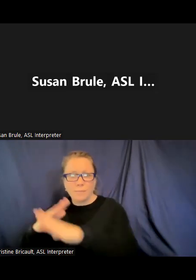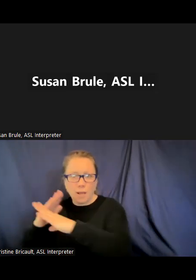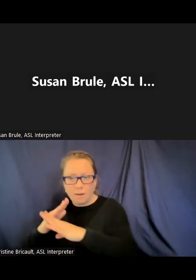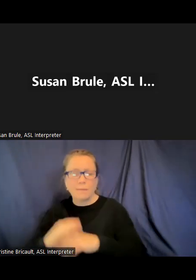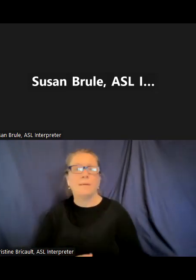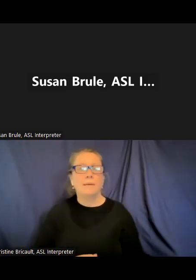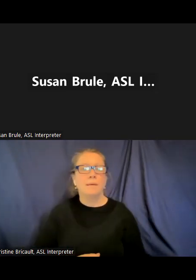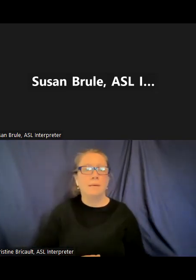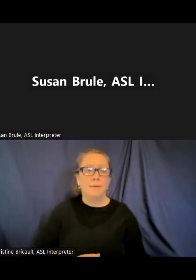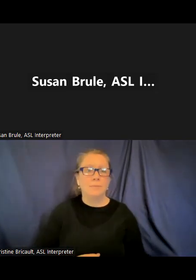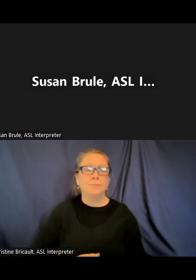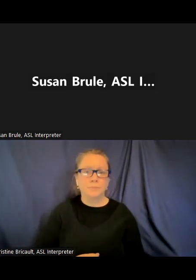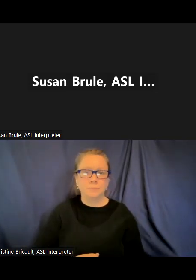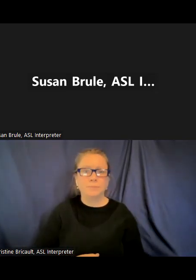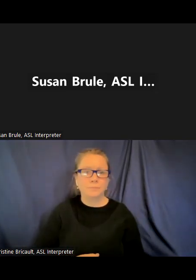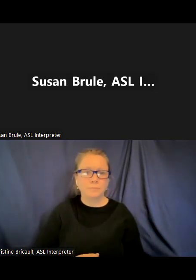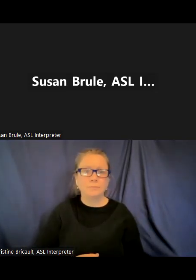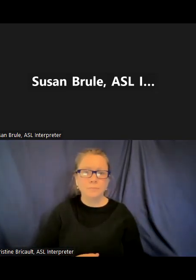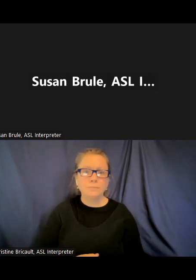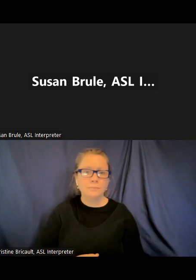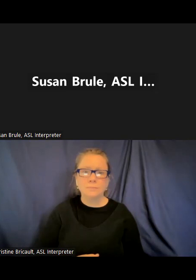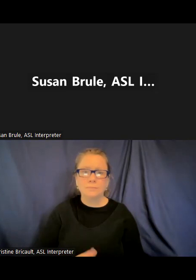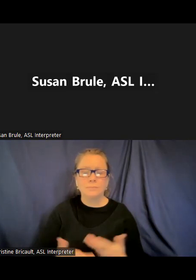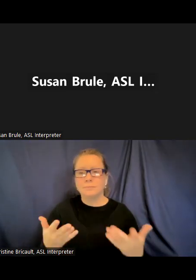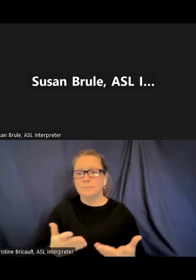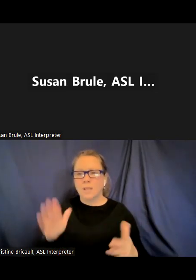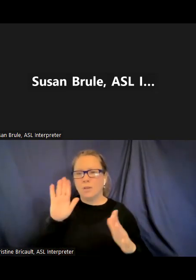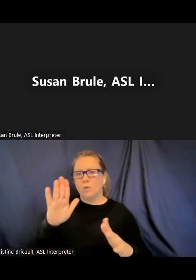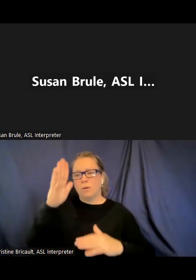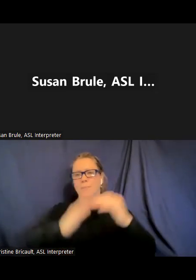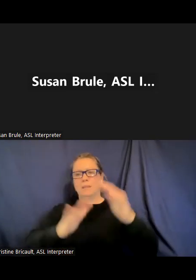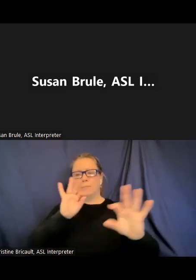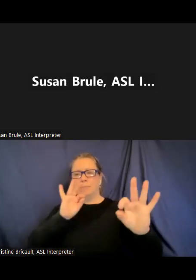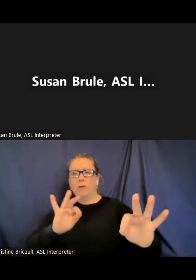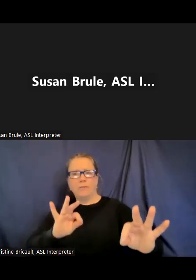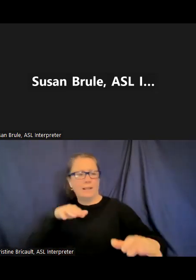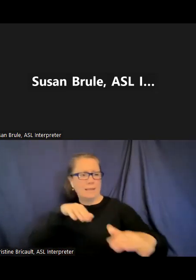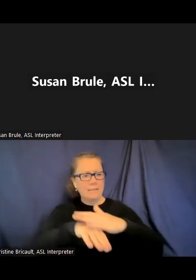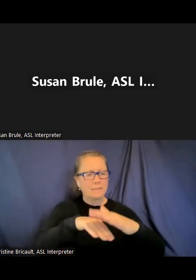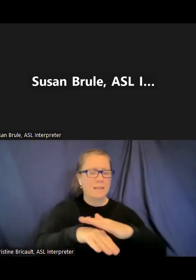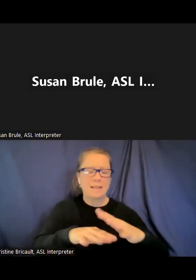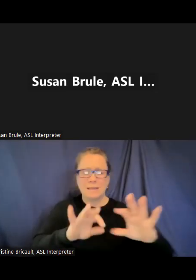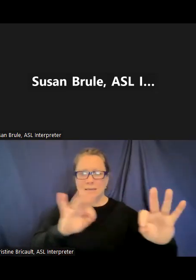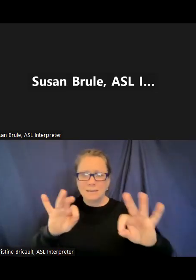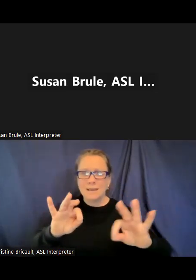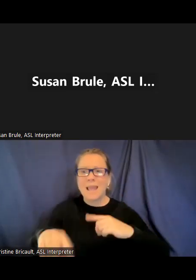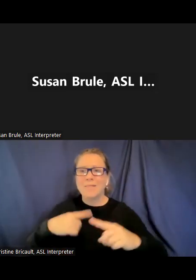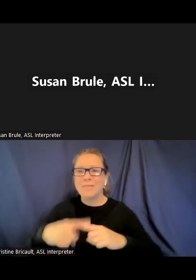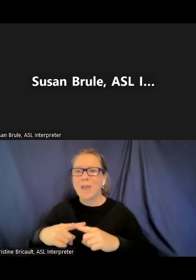You're going to build a perfectly accessible facility and then ruin the accessibility by stacking a bunch of banker's